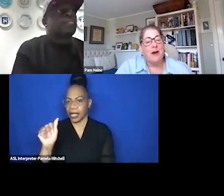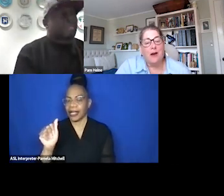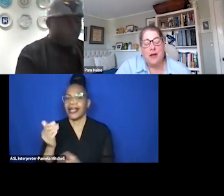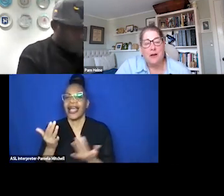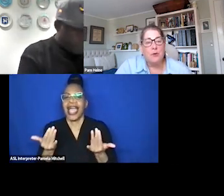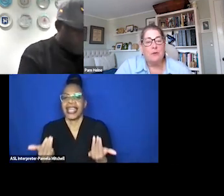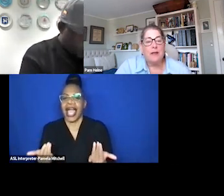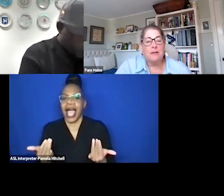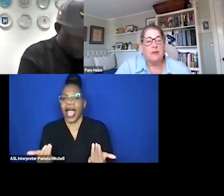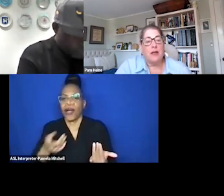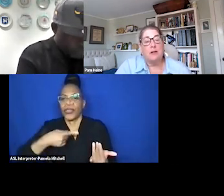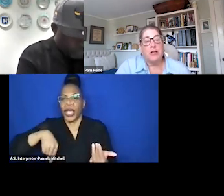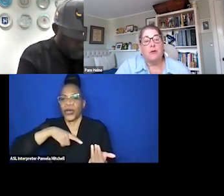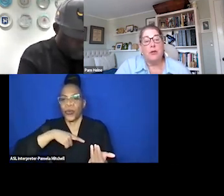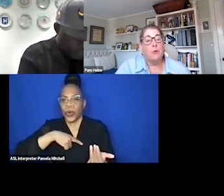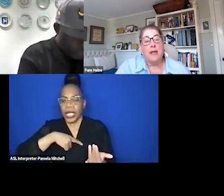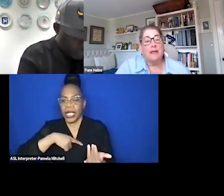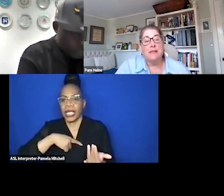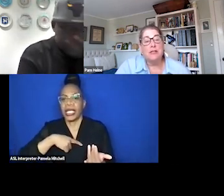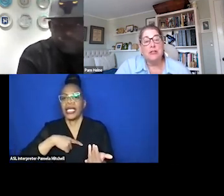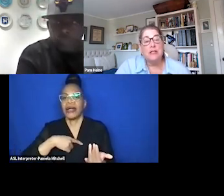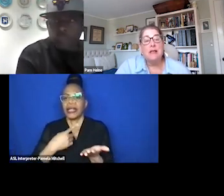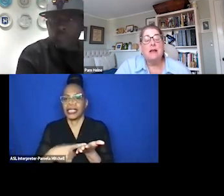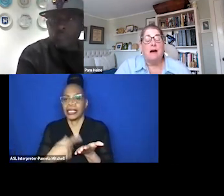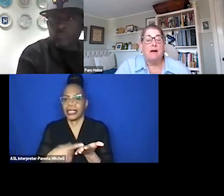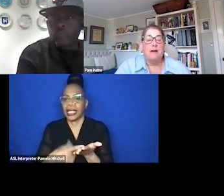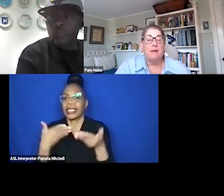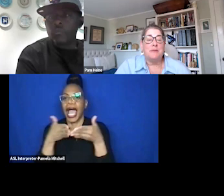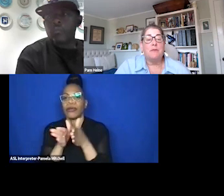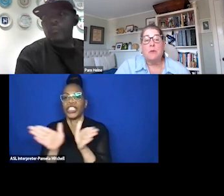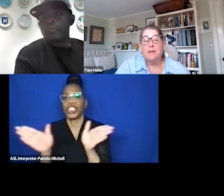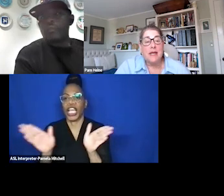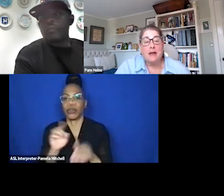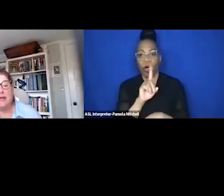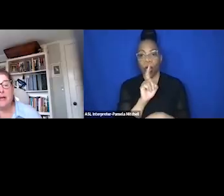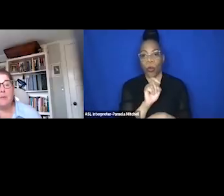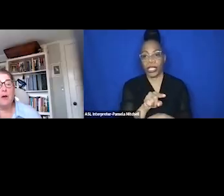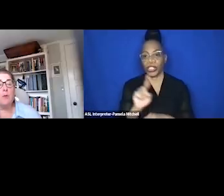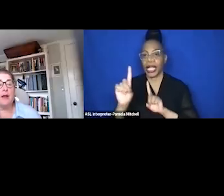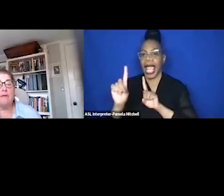Now, we are gonna move into like a general Q&A session. So if you wanna stay on camera,